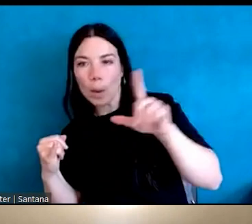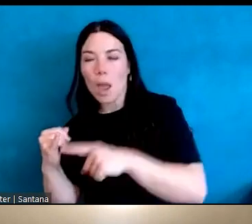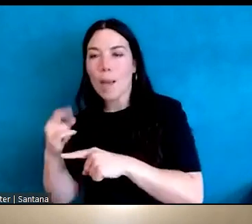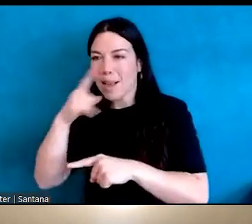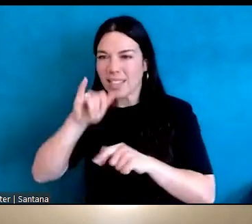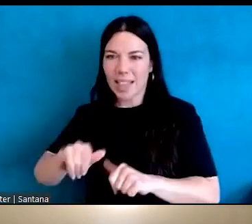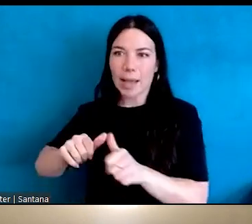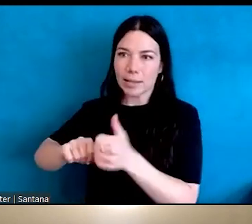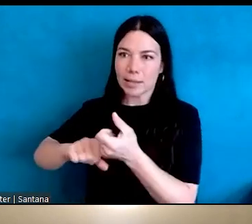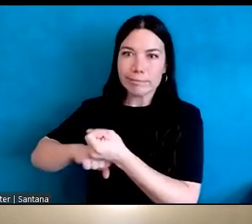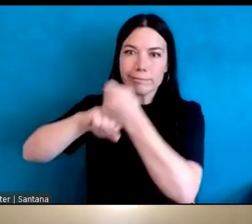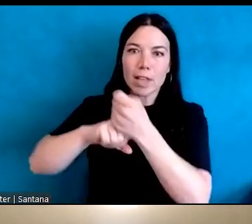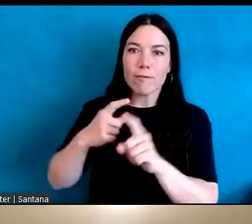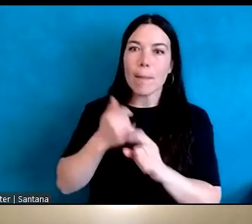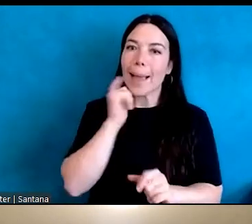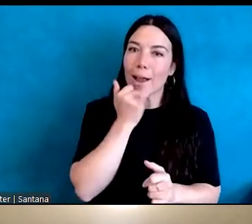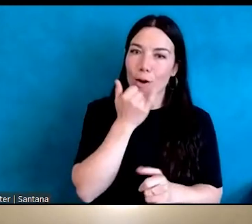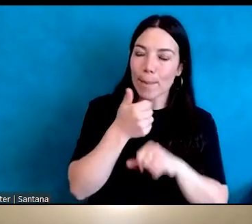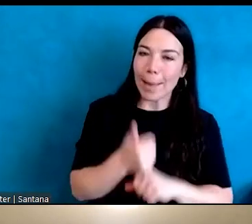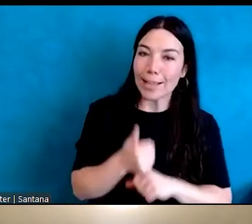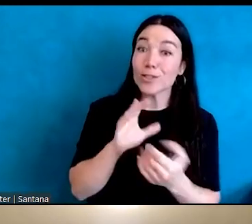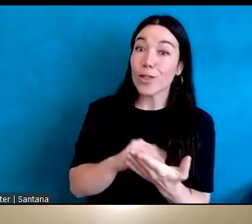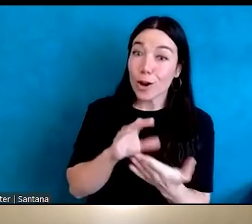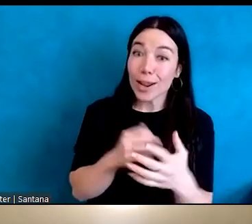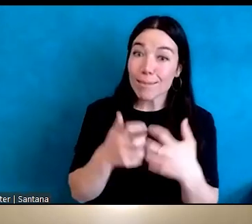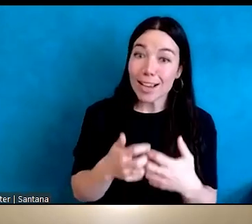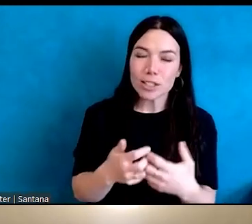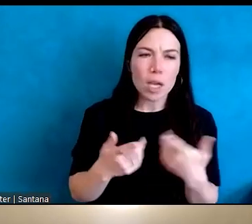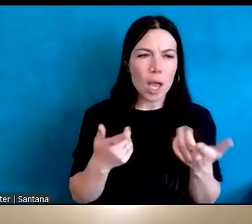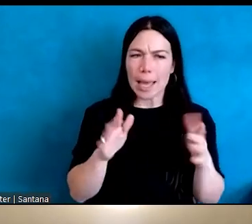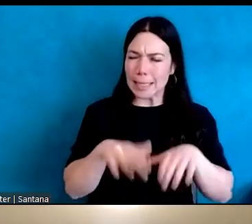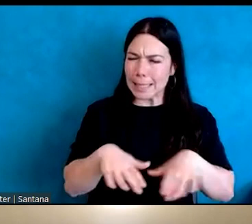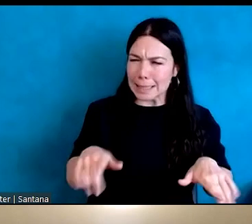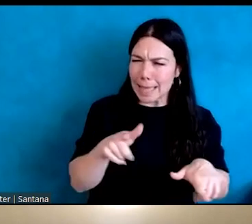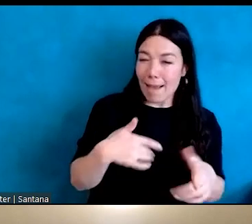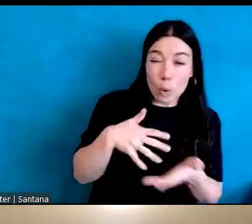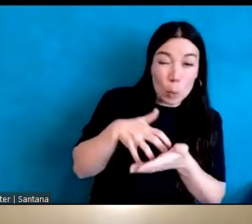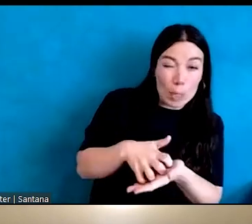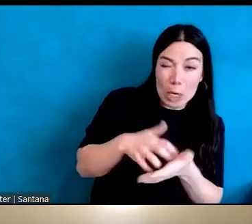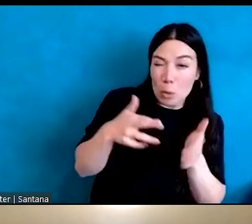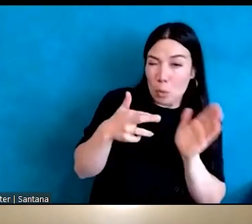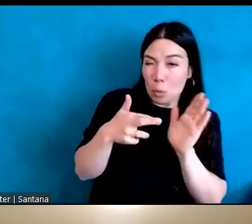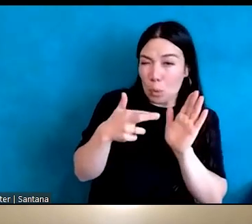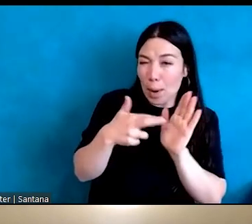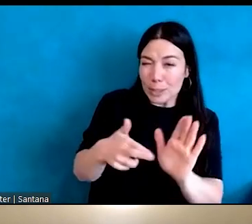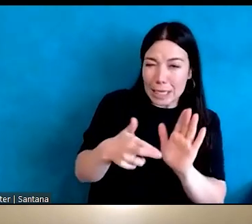When children have sort of weaker representations, when they're first learning the passive, in this case,